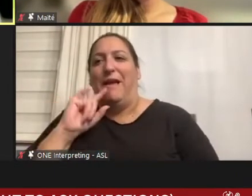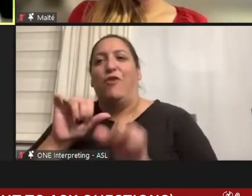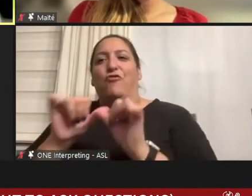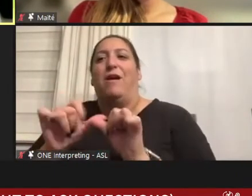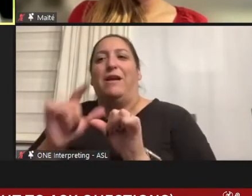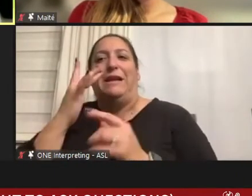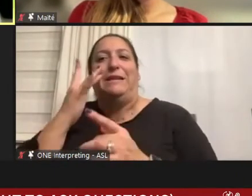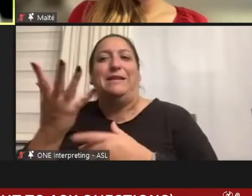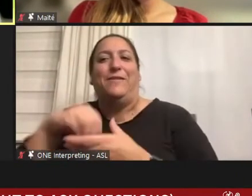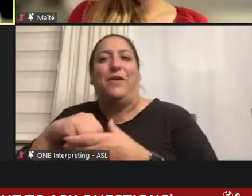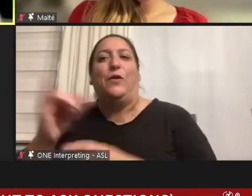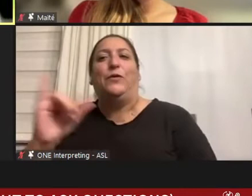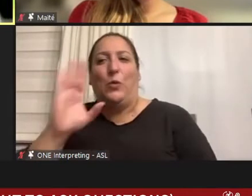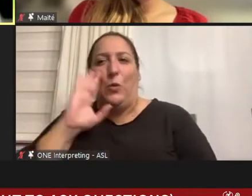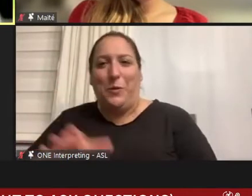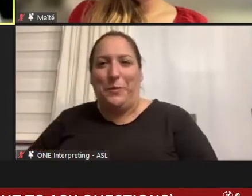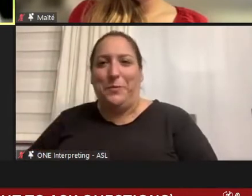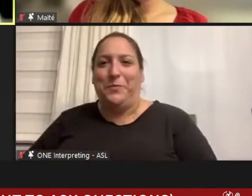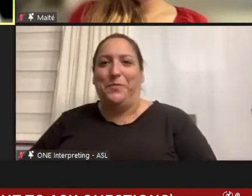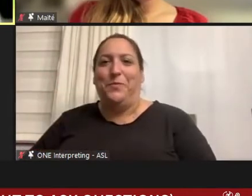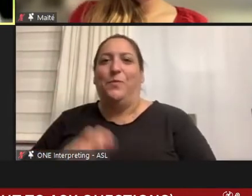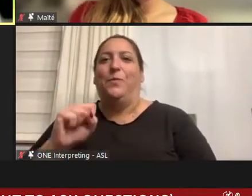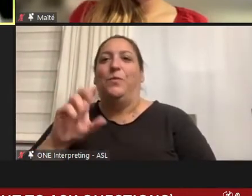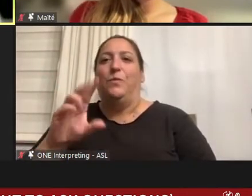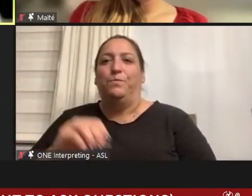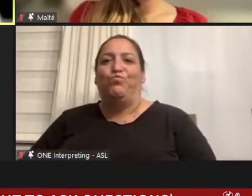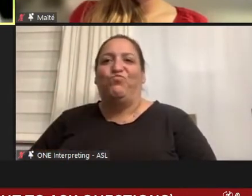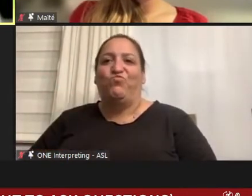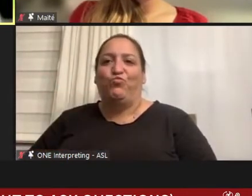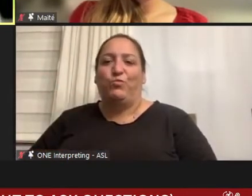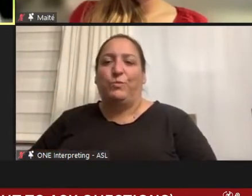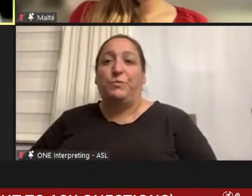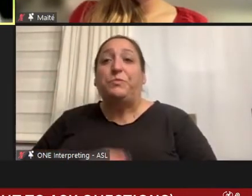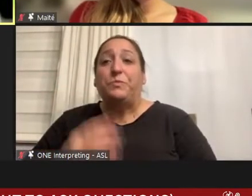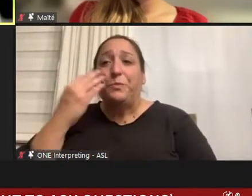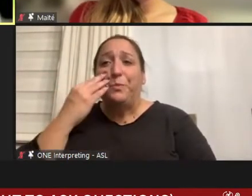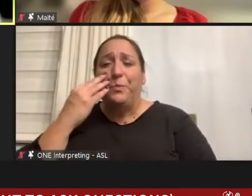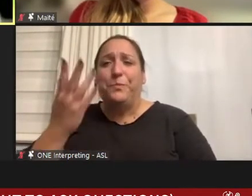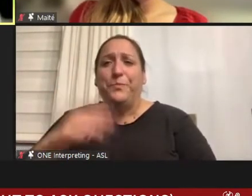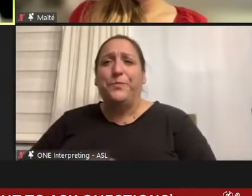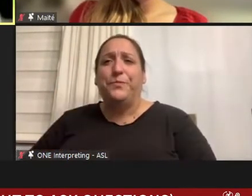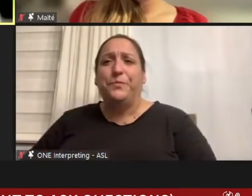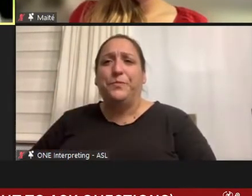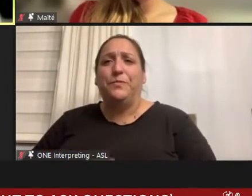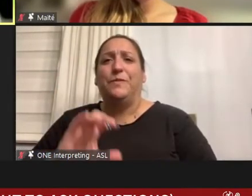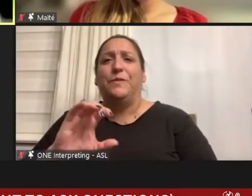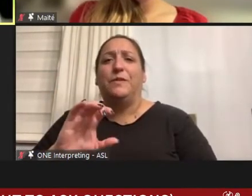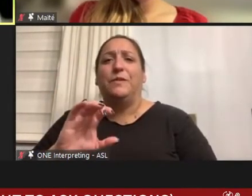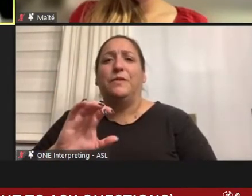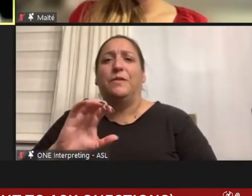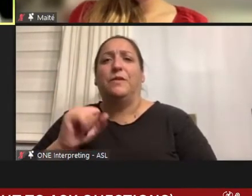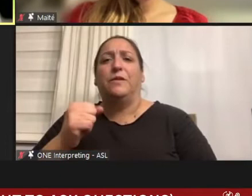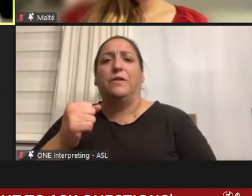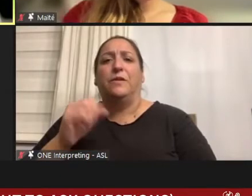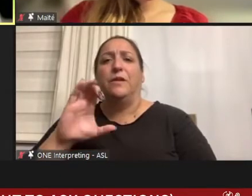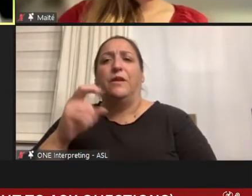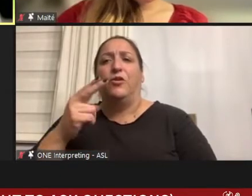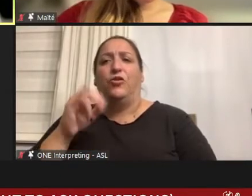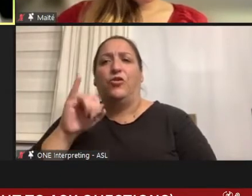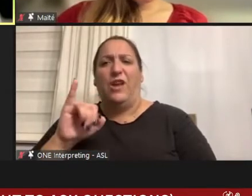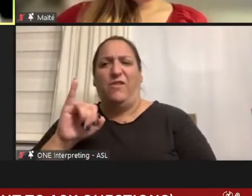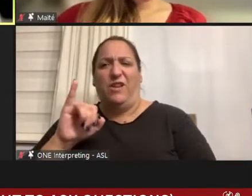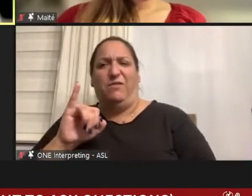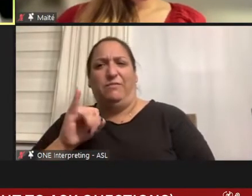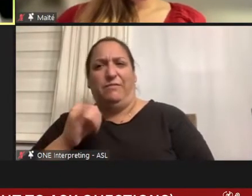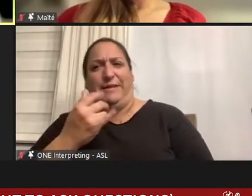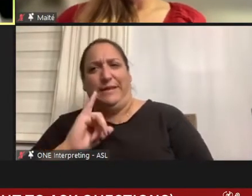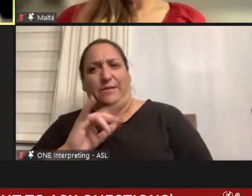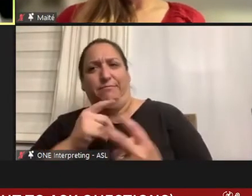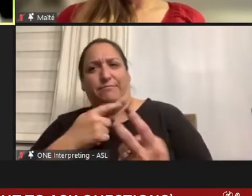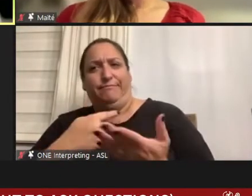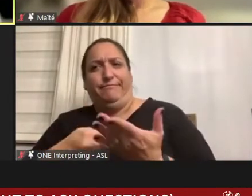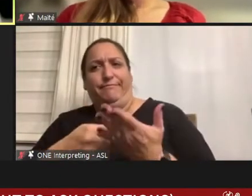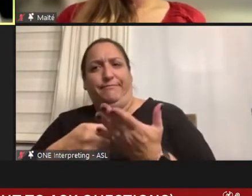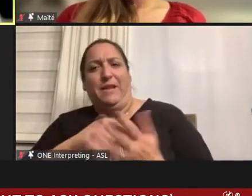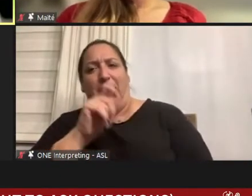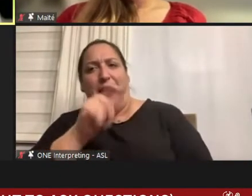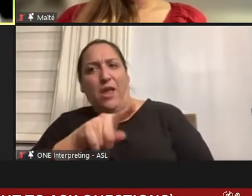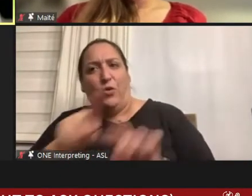also. So, you know, Cheri, while I am on mute -- want to ask you a question. So in your